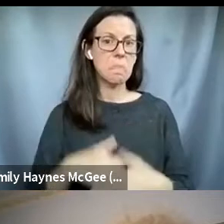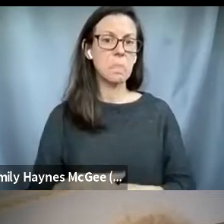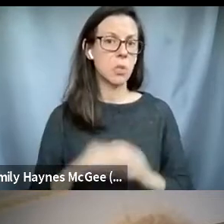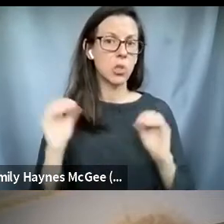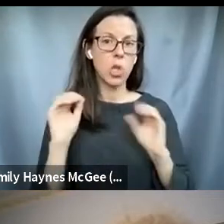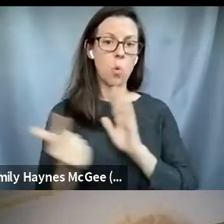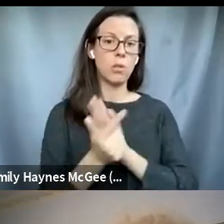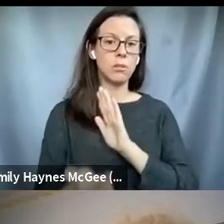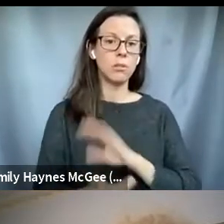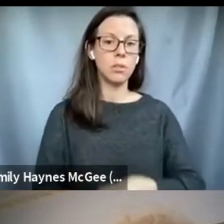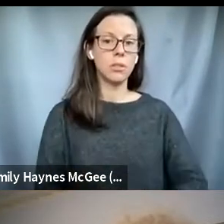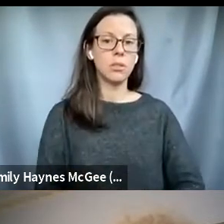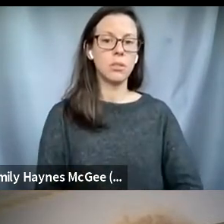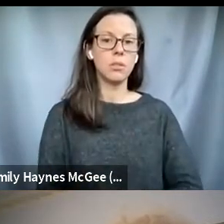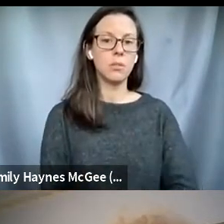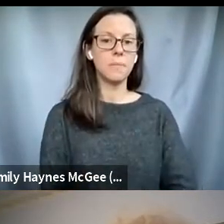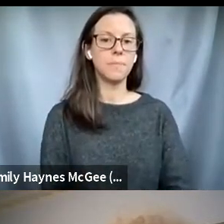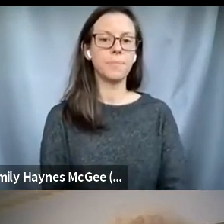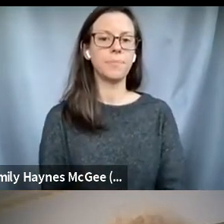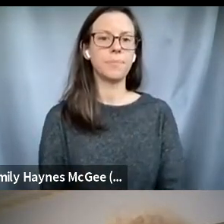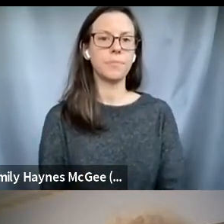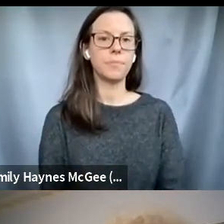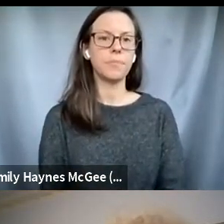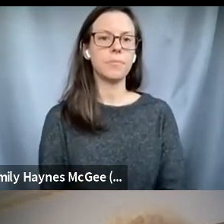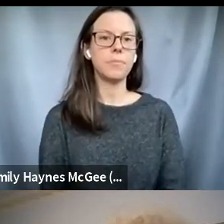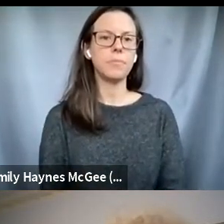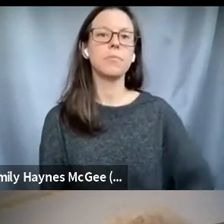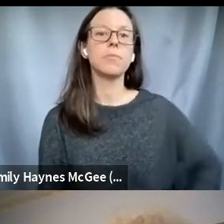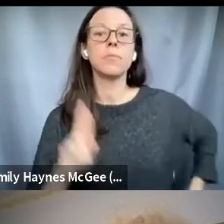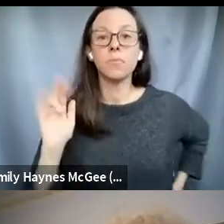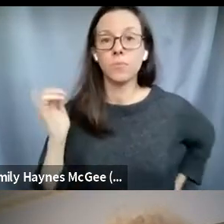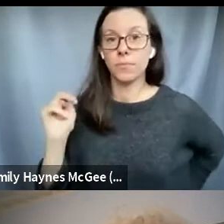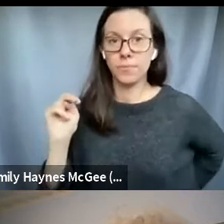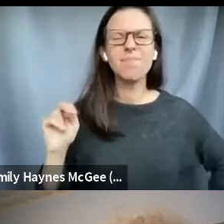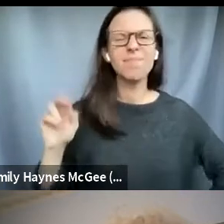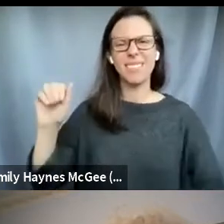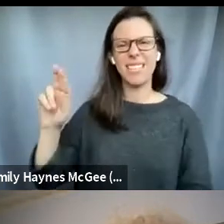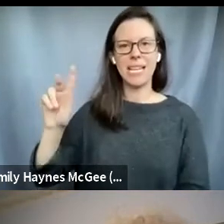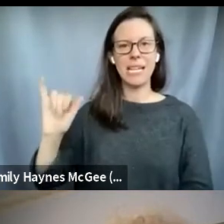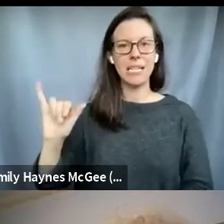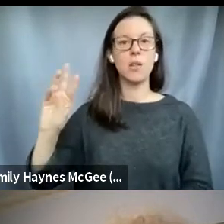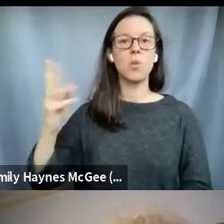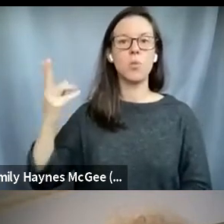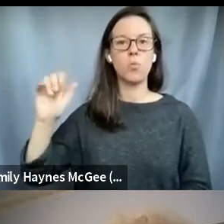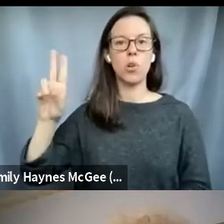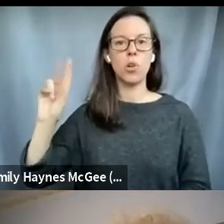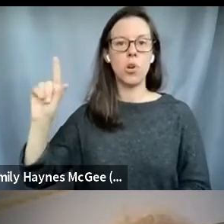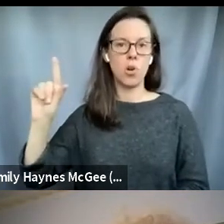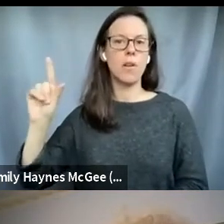on that. Yeah, the Andy war hole Foundation who, you know, Funds this on the bigger picture, they're,